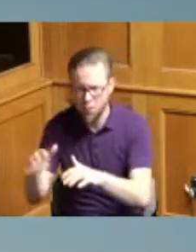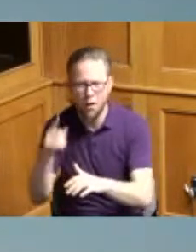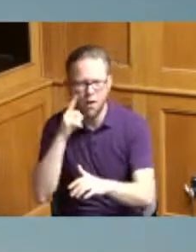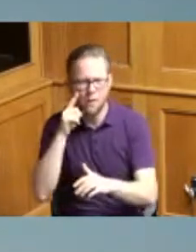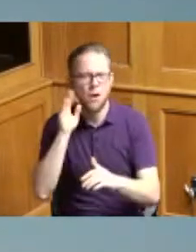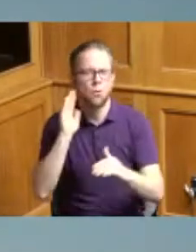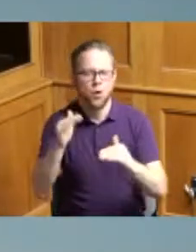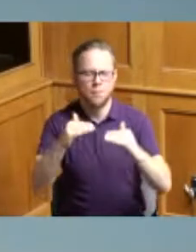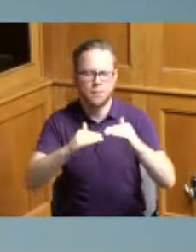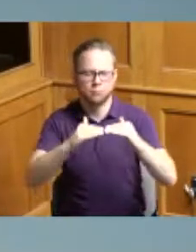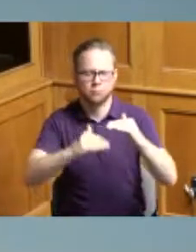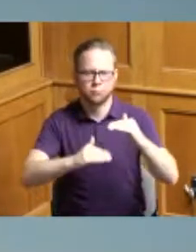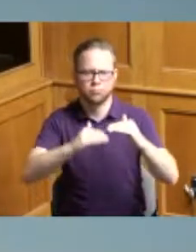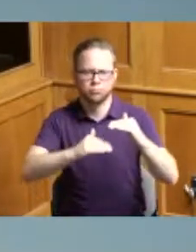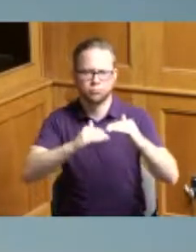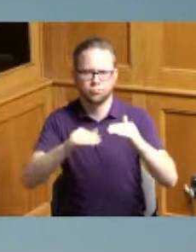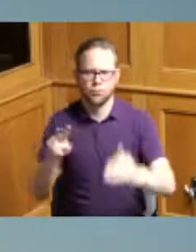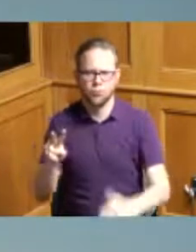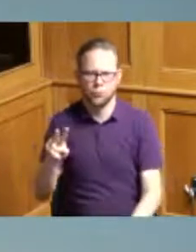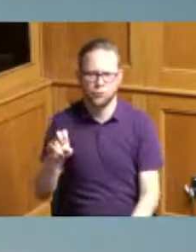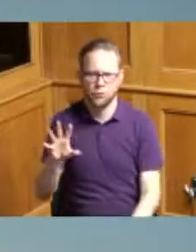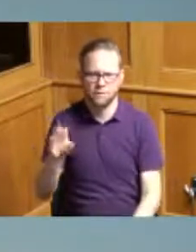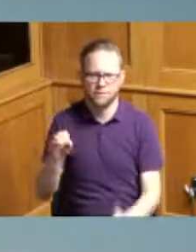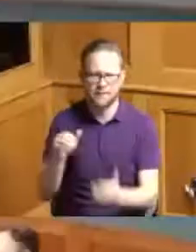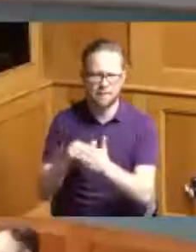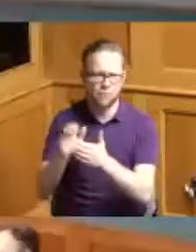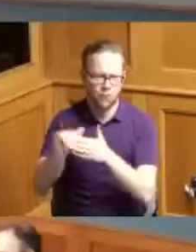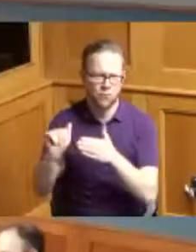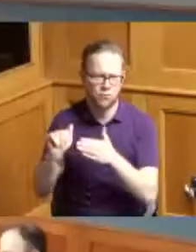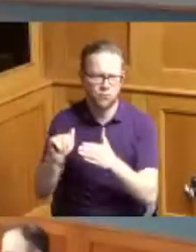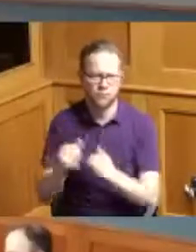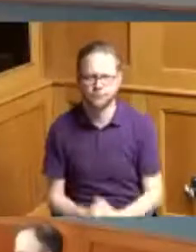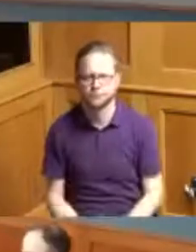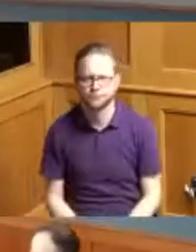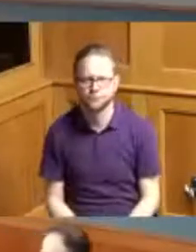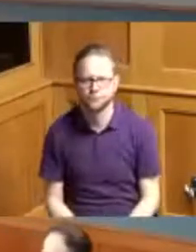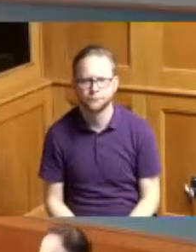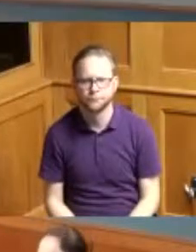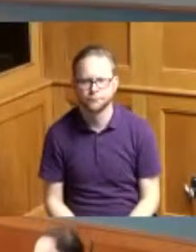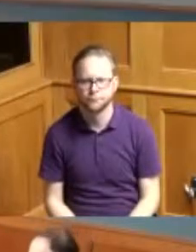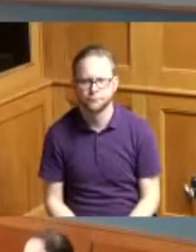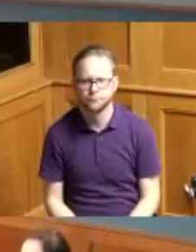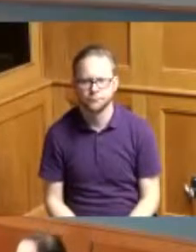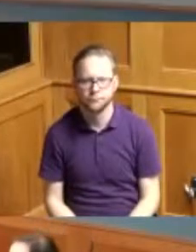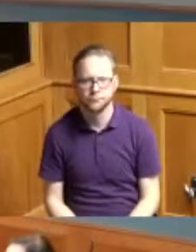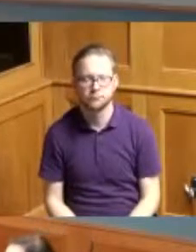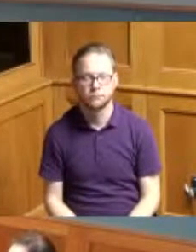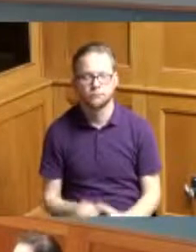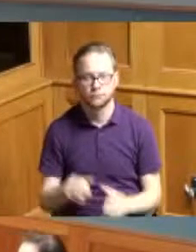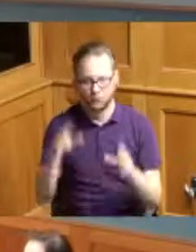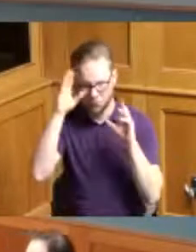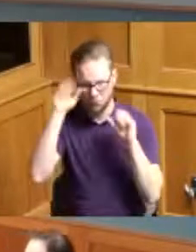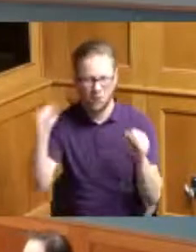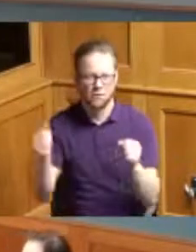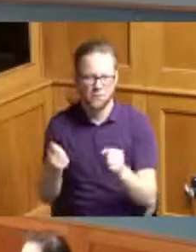be something under that number thank you and so I have several comments yeah so and I also heard you